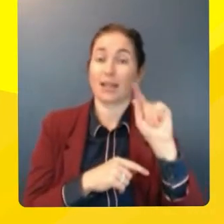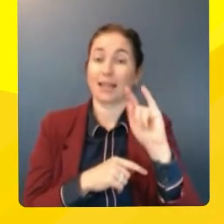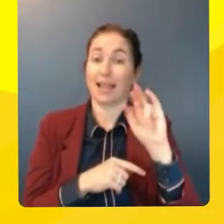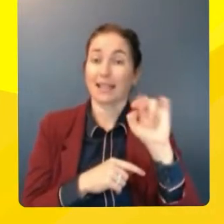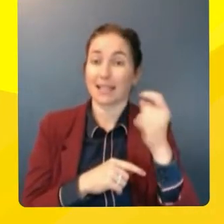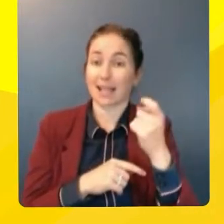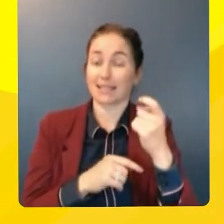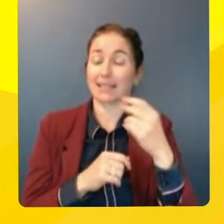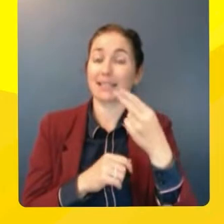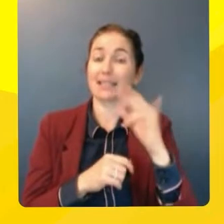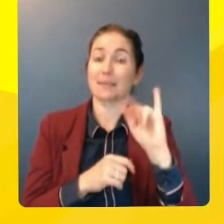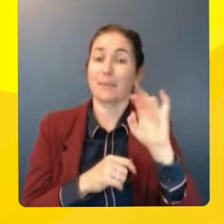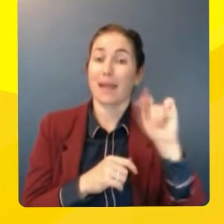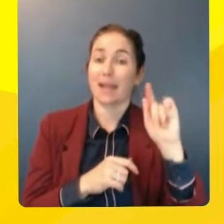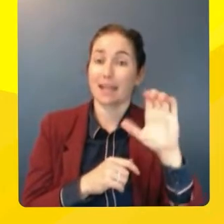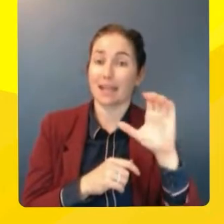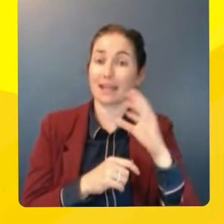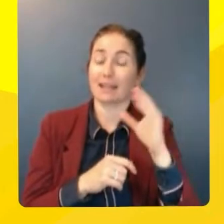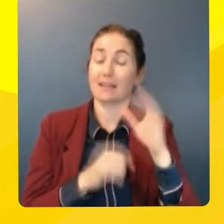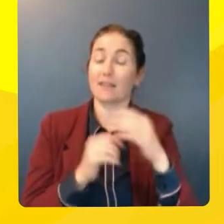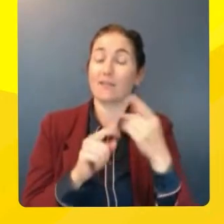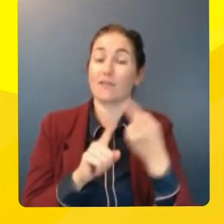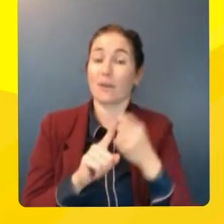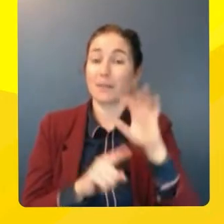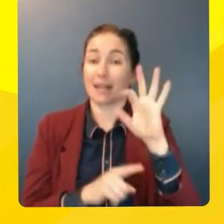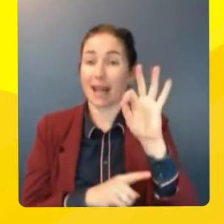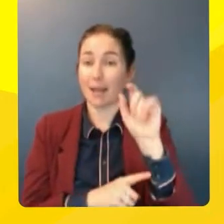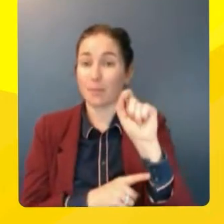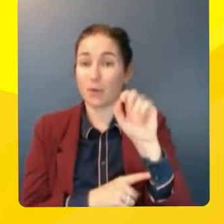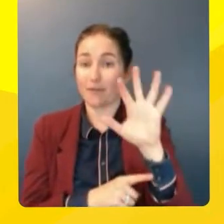and Latinx colleagues from 9.5 to 13%.